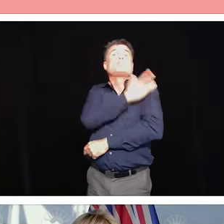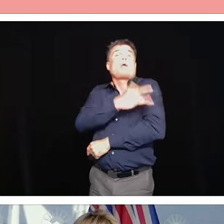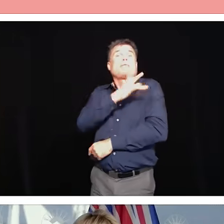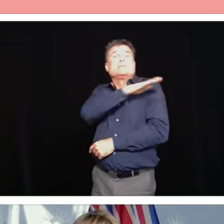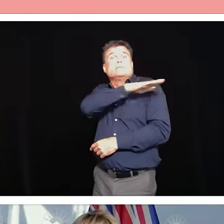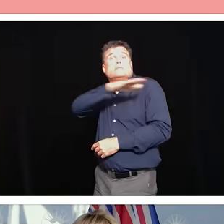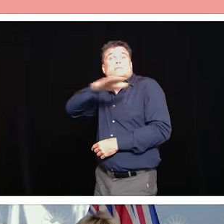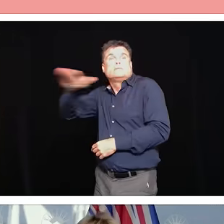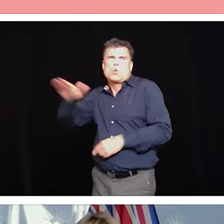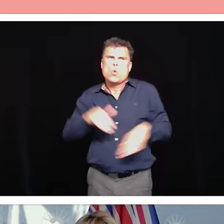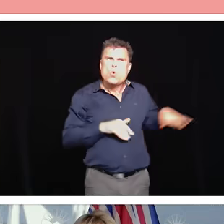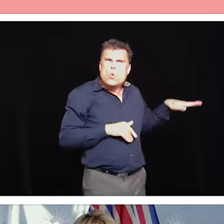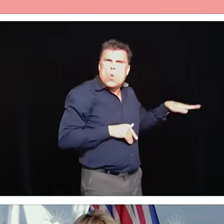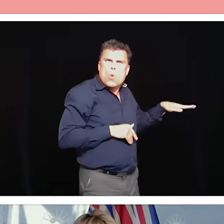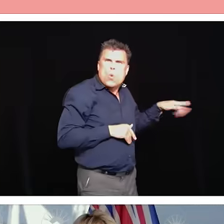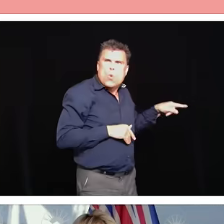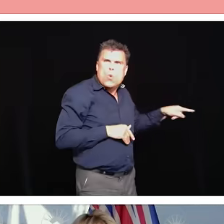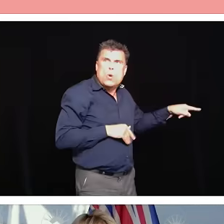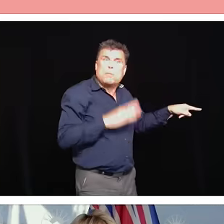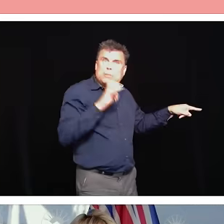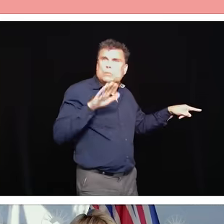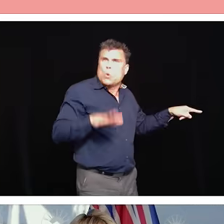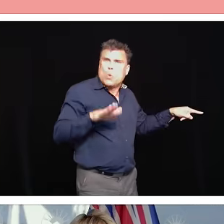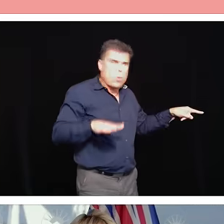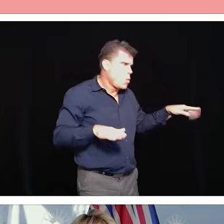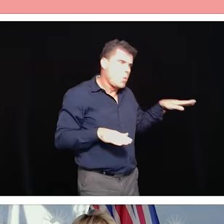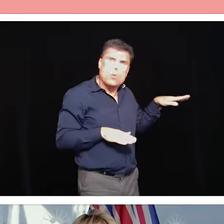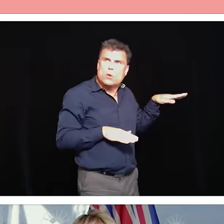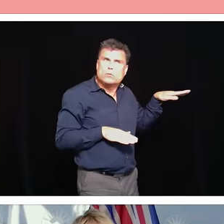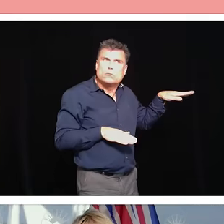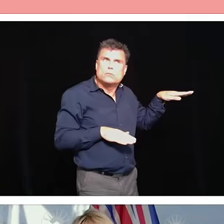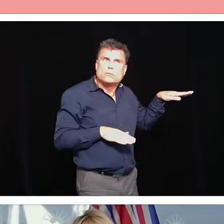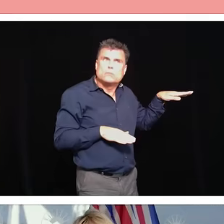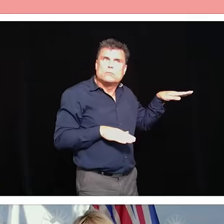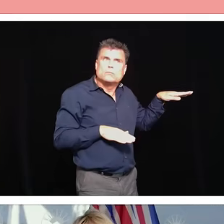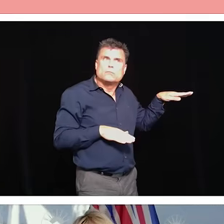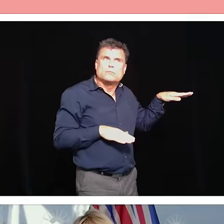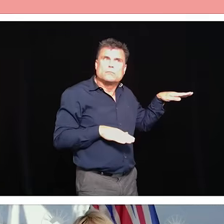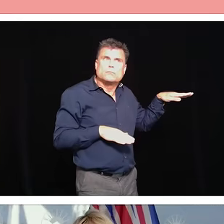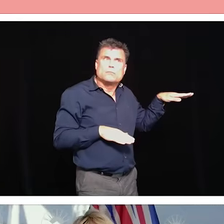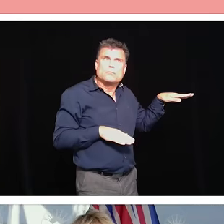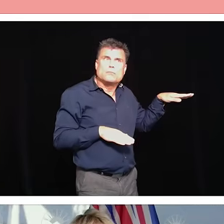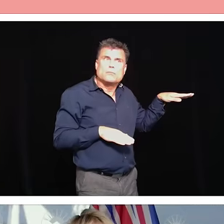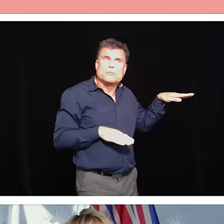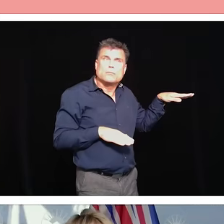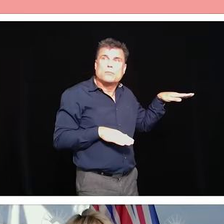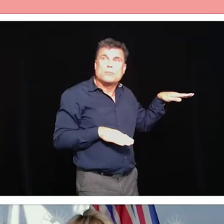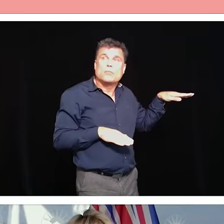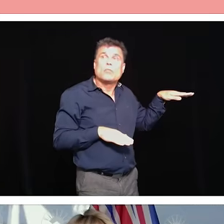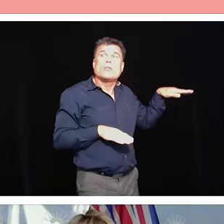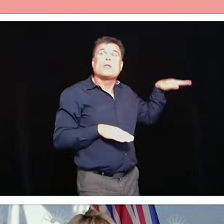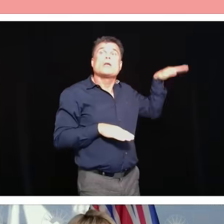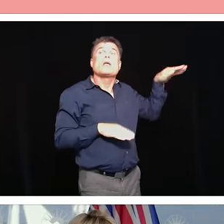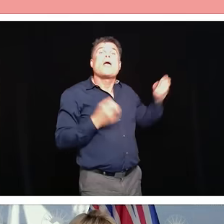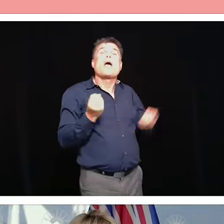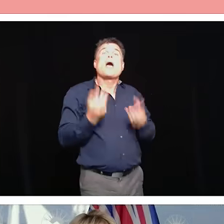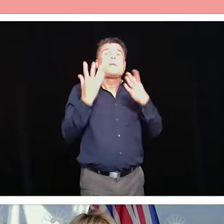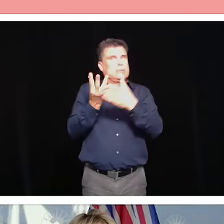in a minute. different time periods that we have depicted